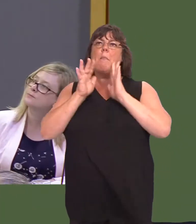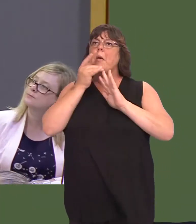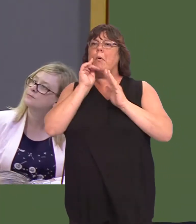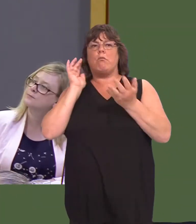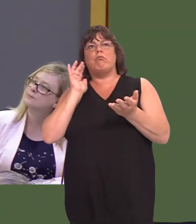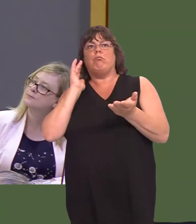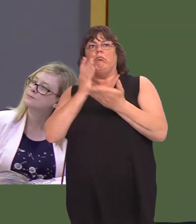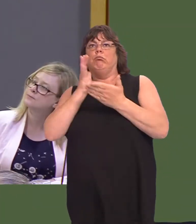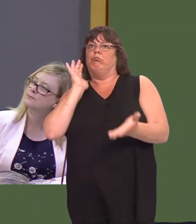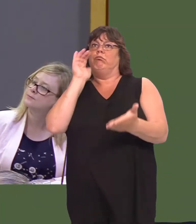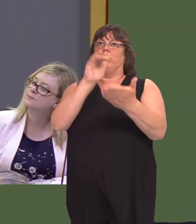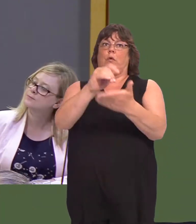turn-out amongst that group.